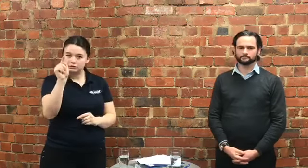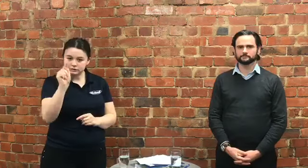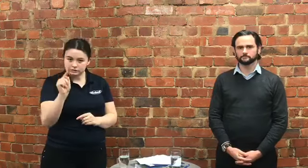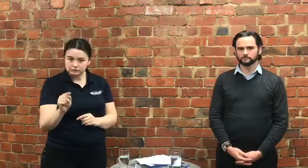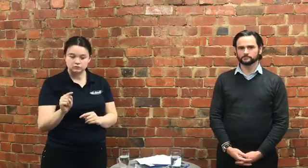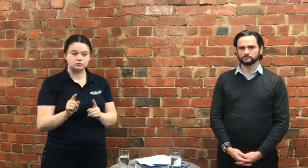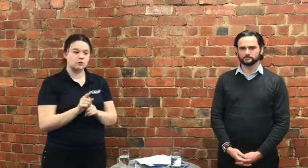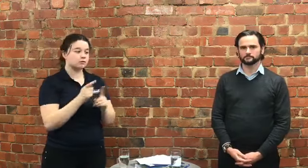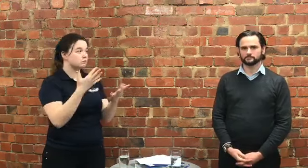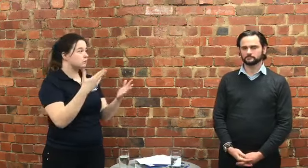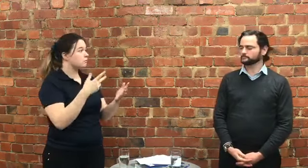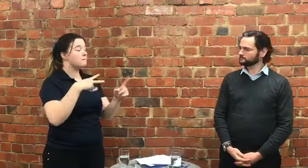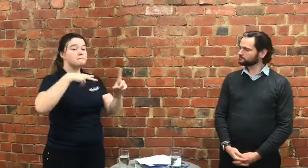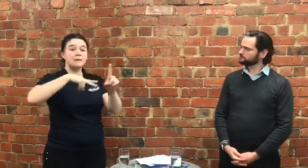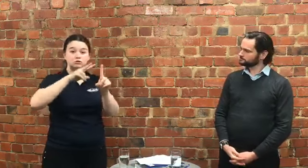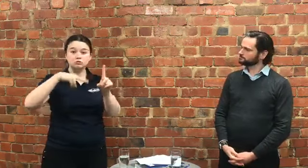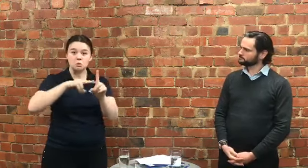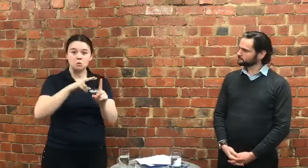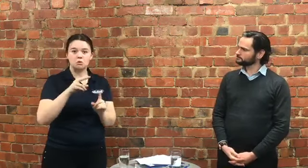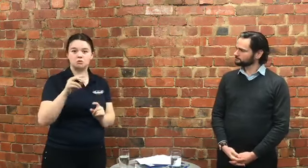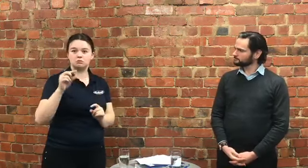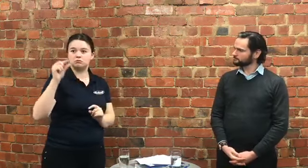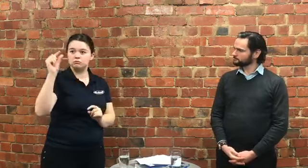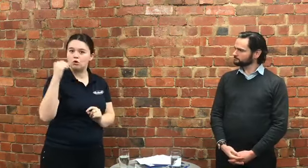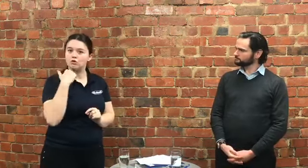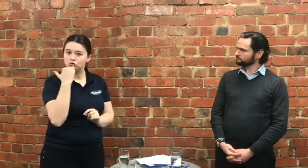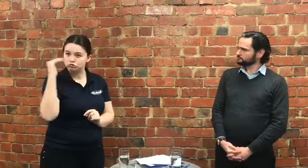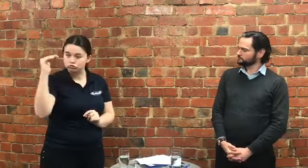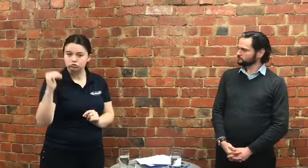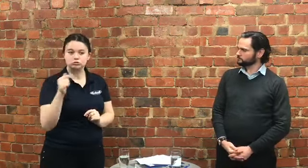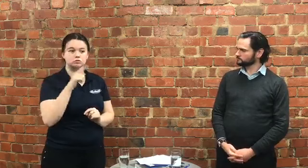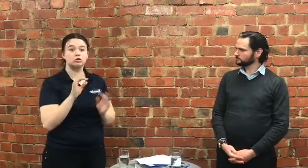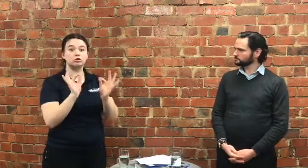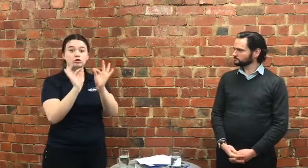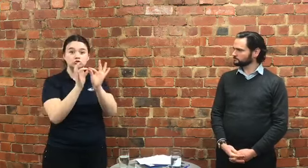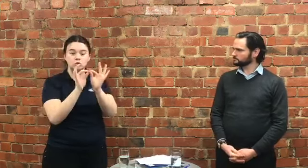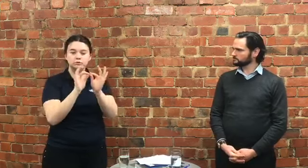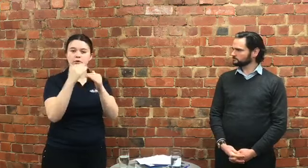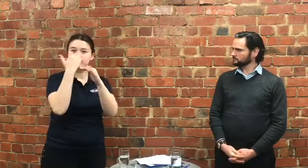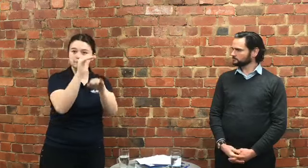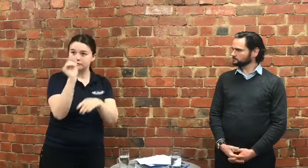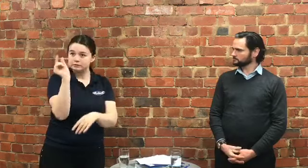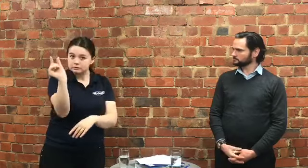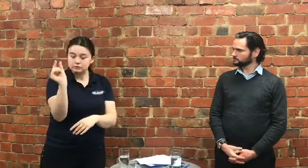and then there will be line items outlining what you're receiving the funds for.